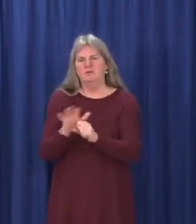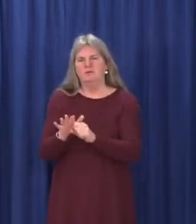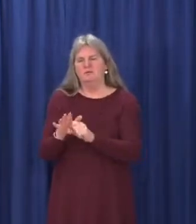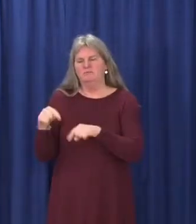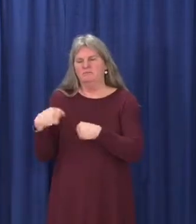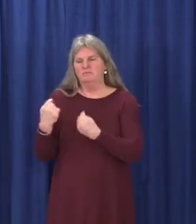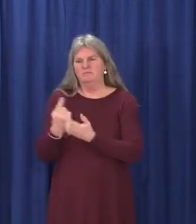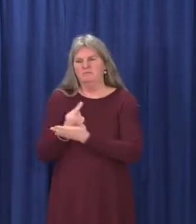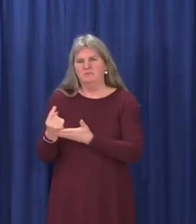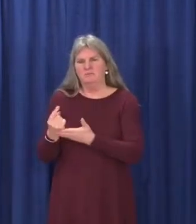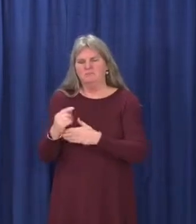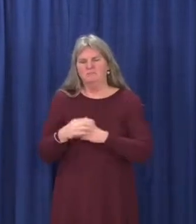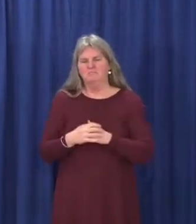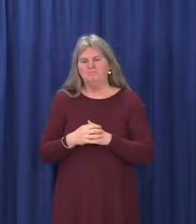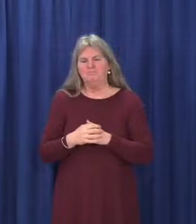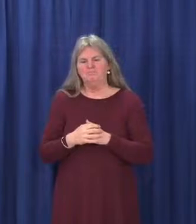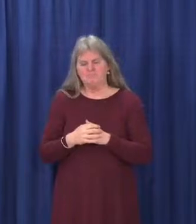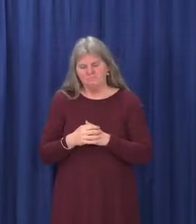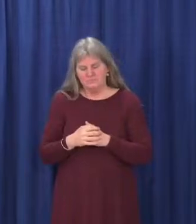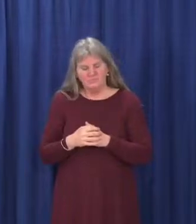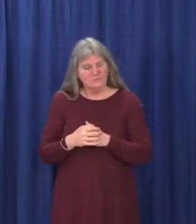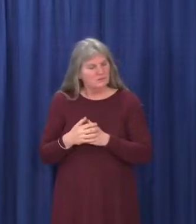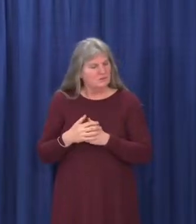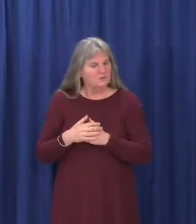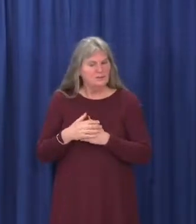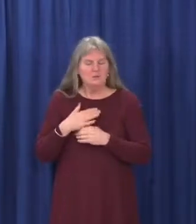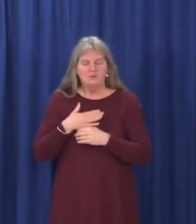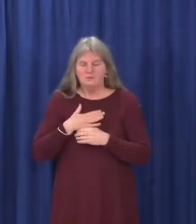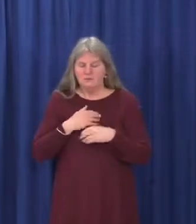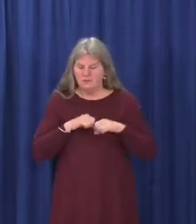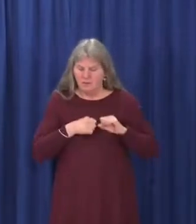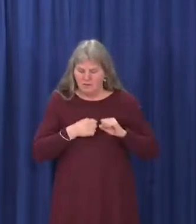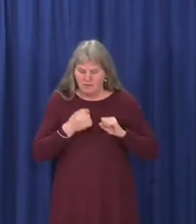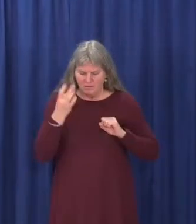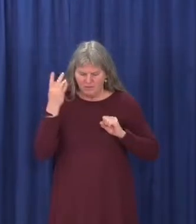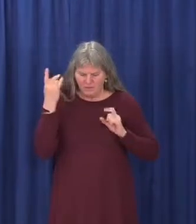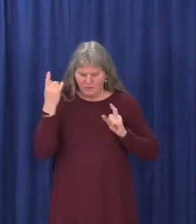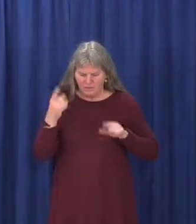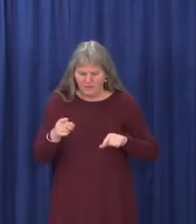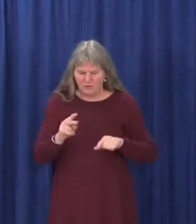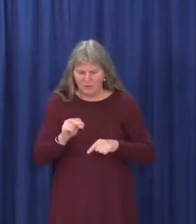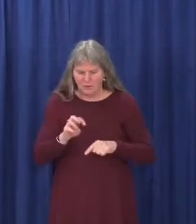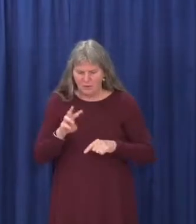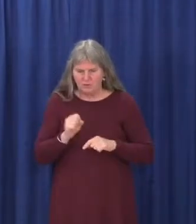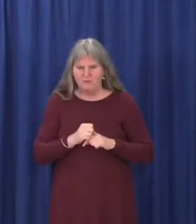week, and of course, absolutely devastating news. And I want to send my condolences to the families